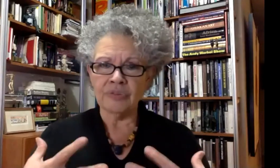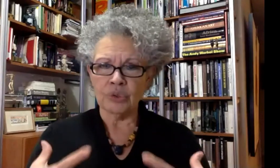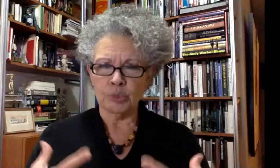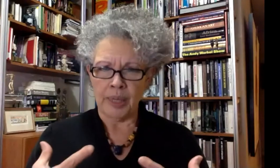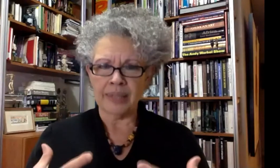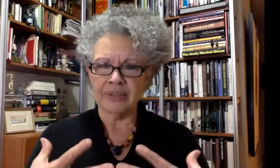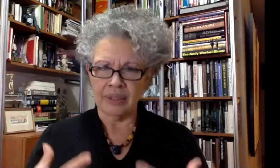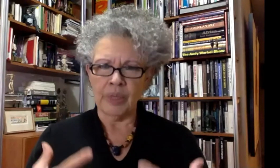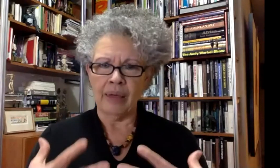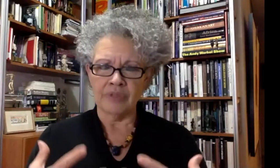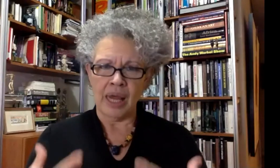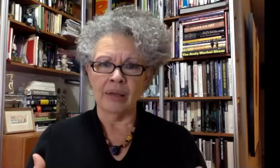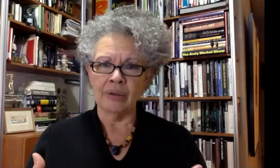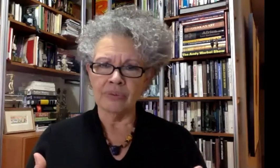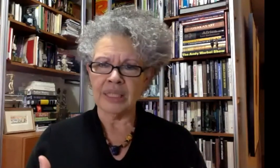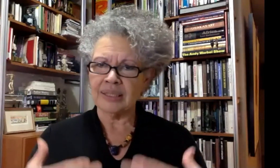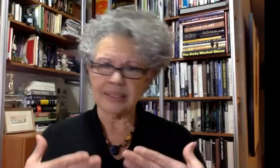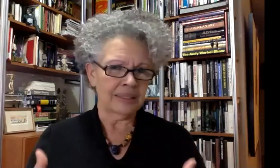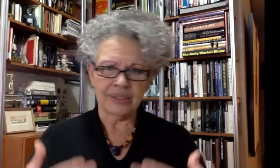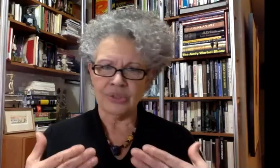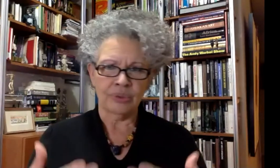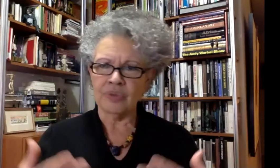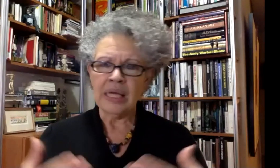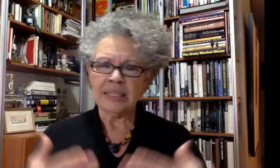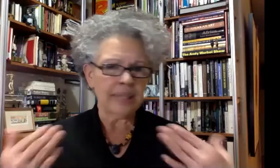of diversity, equity and inclusions. These were neighbors, Woodruff pictured. They lived